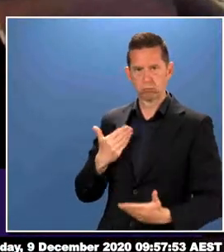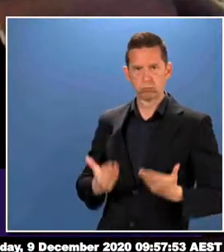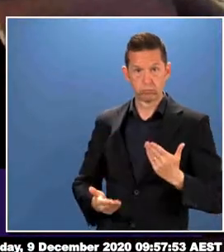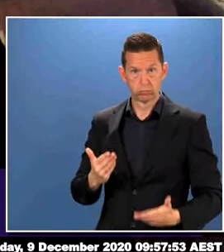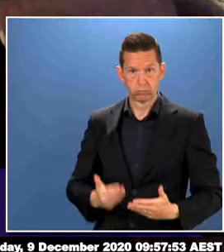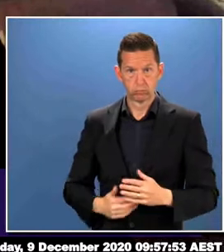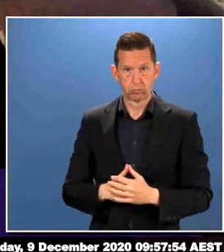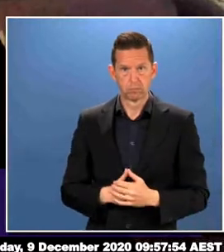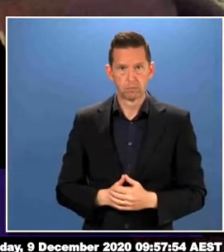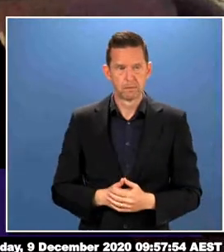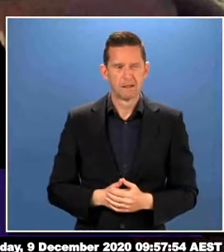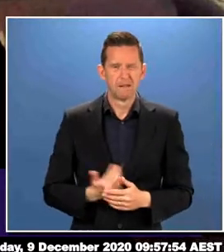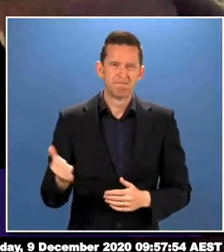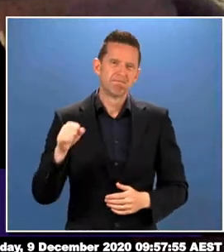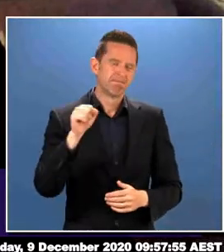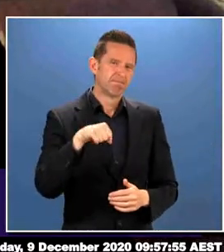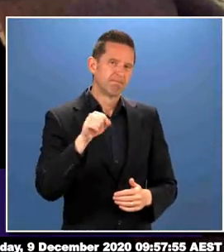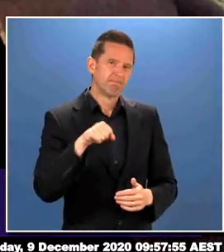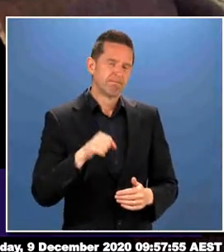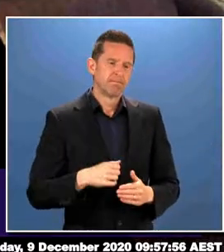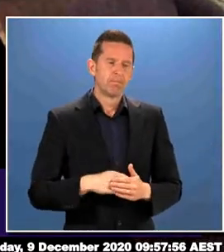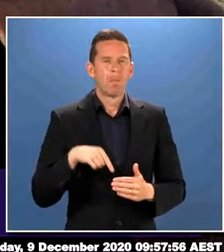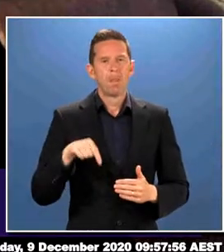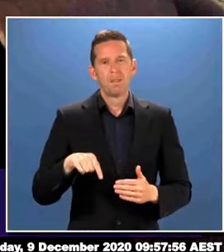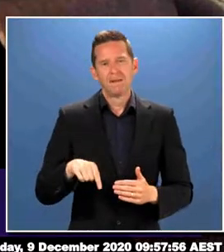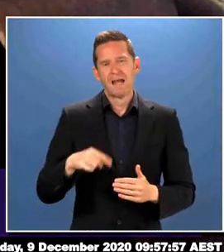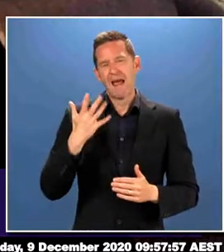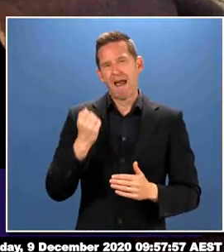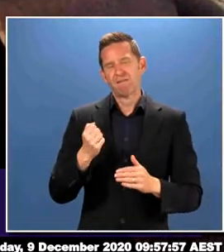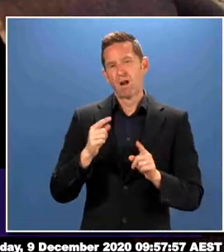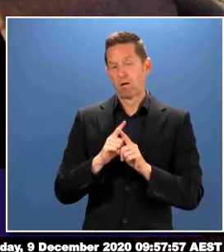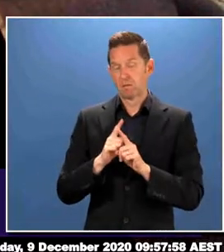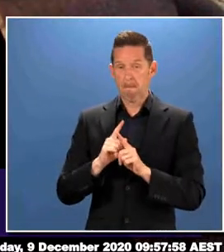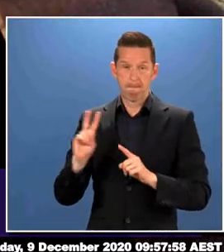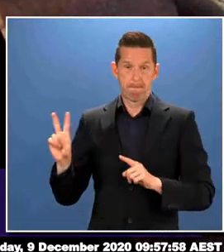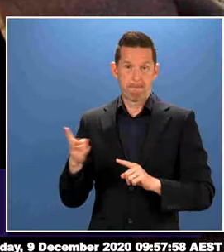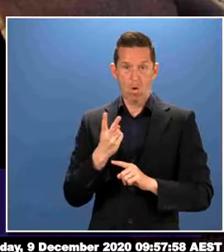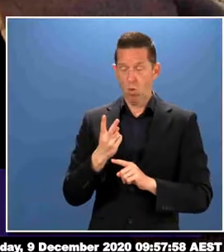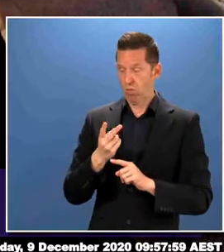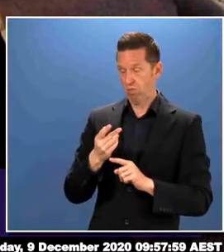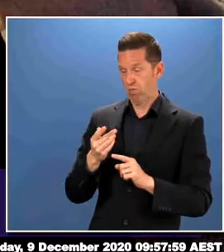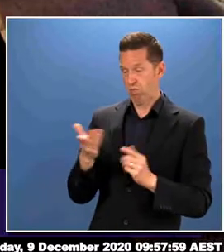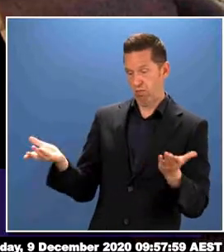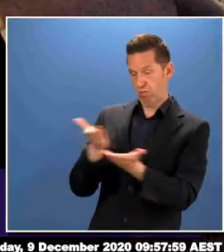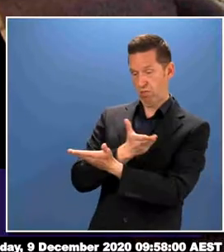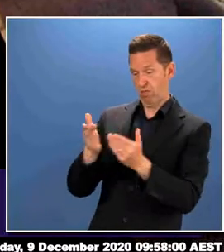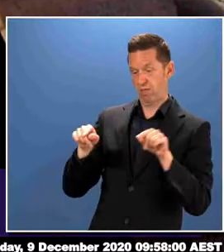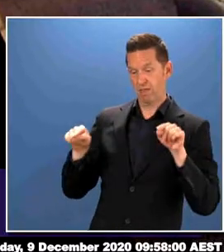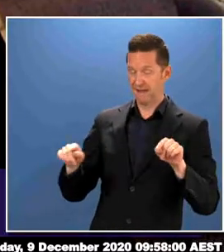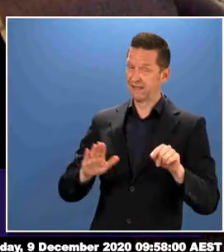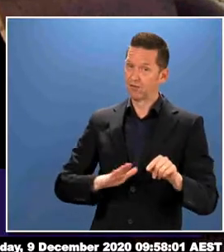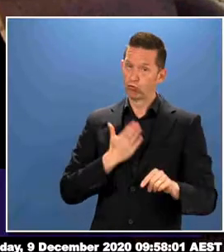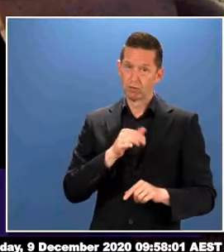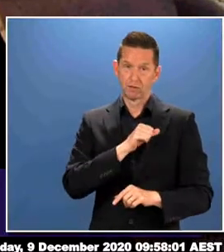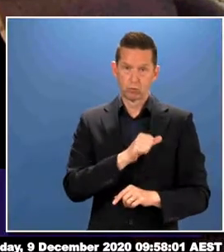These assumptions went two ways in the sense that for one, people might